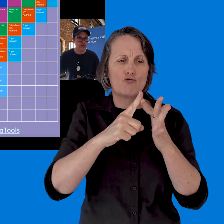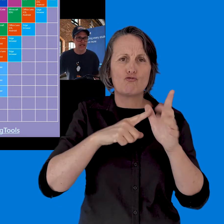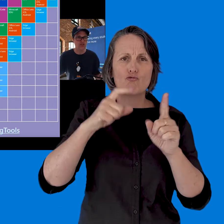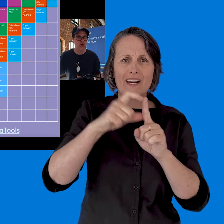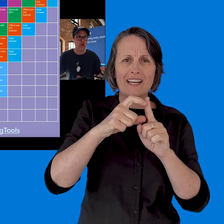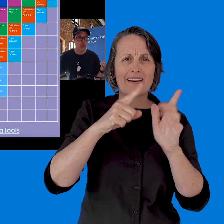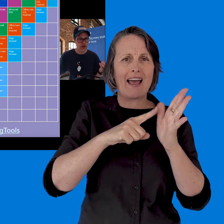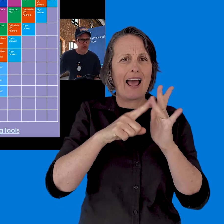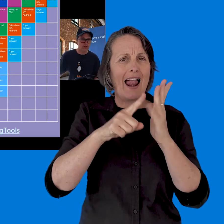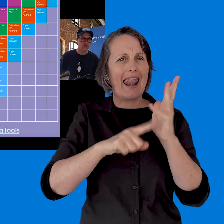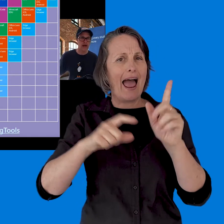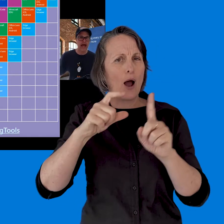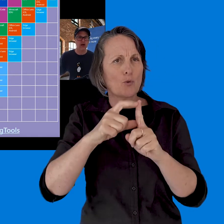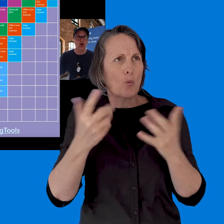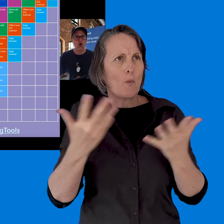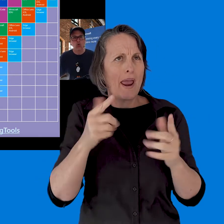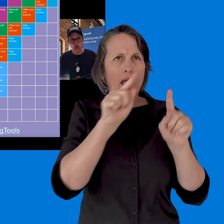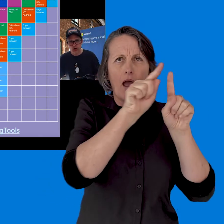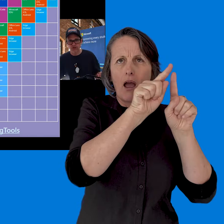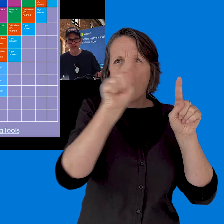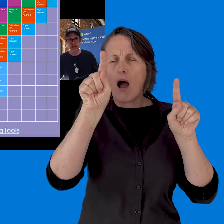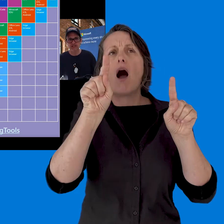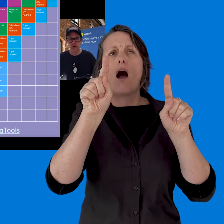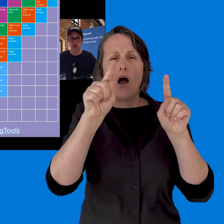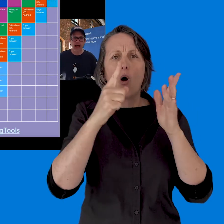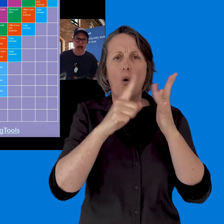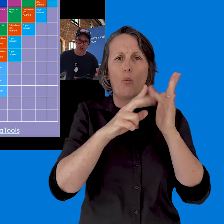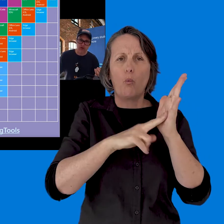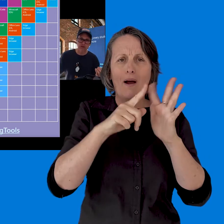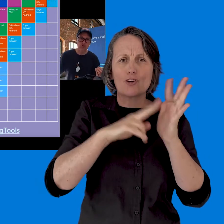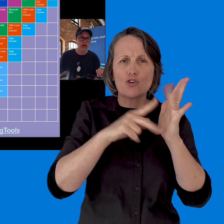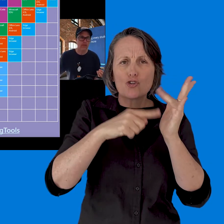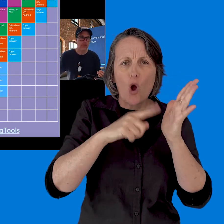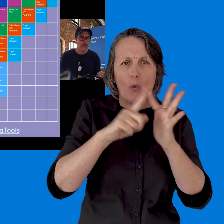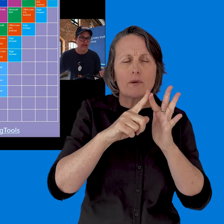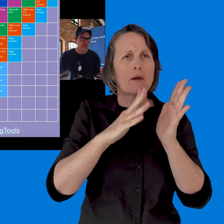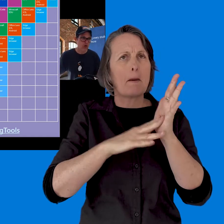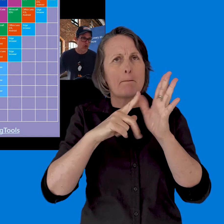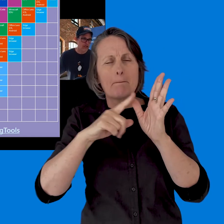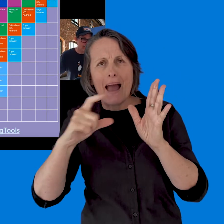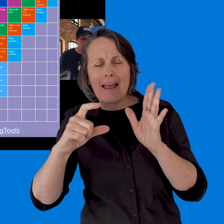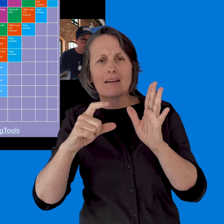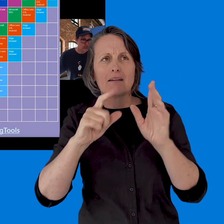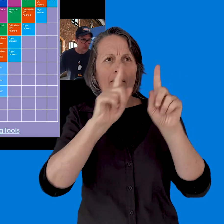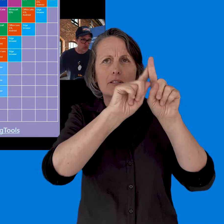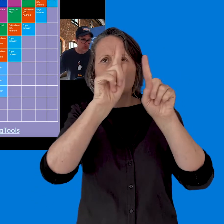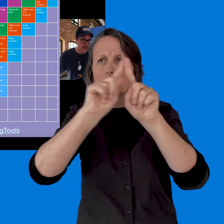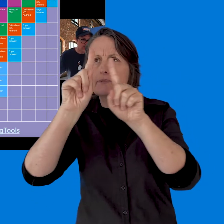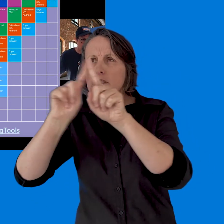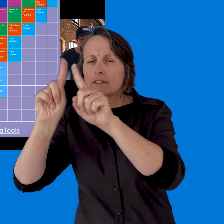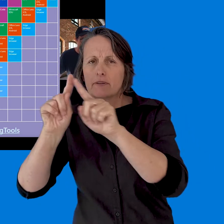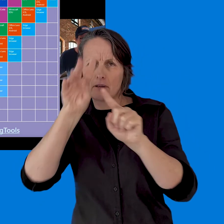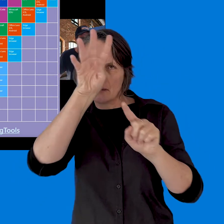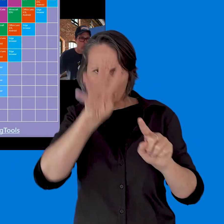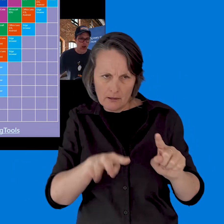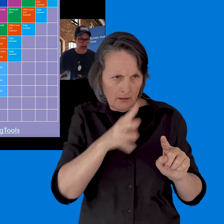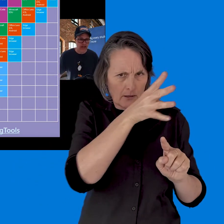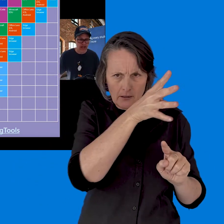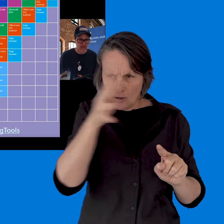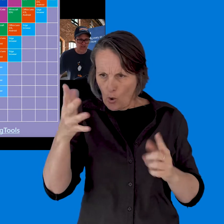in the desktop, or OneNote for Mac. A word for the desktop or Outlook for the web. And so all these different tools down here where they are